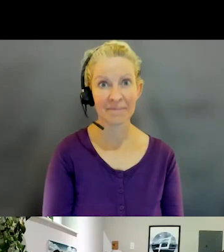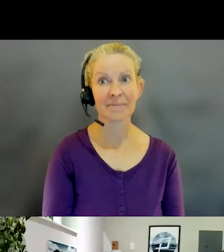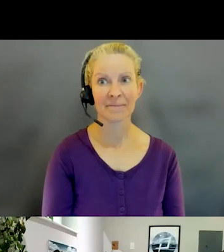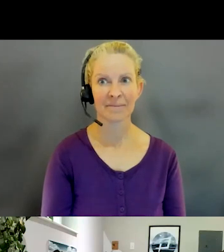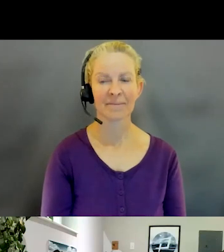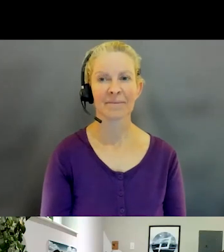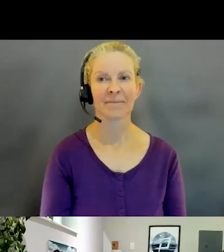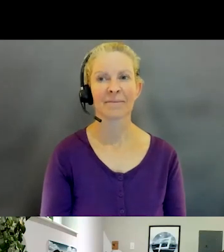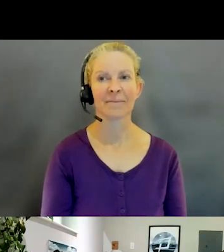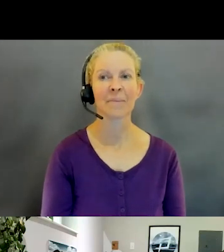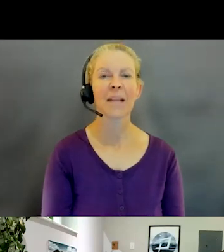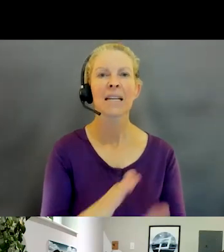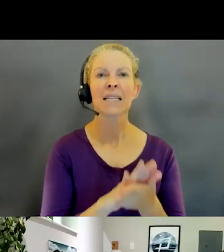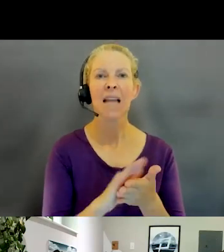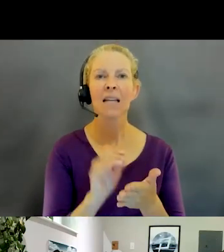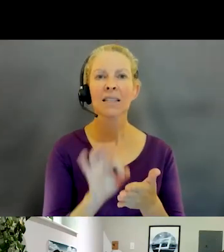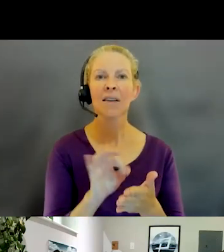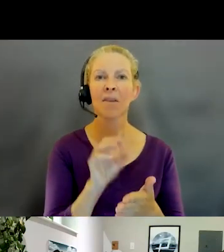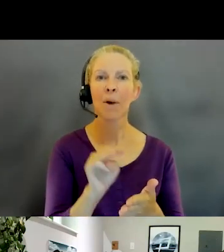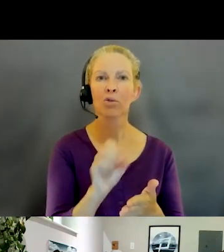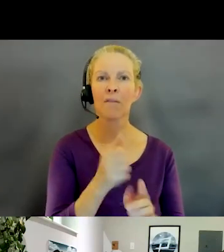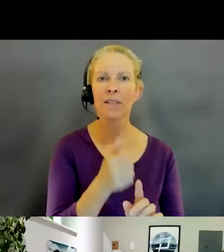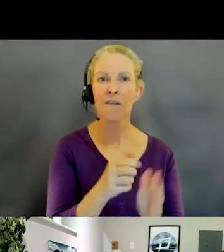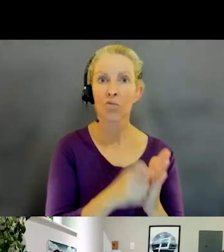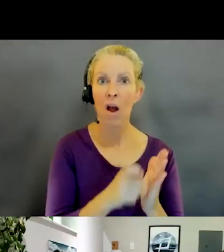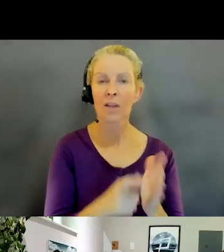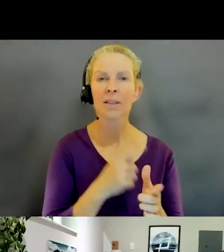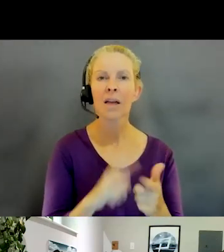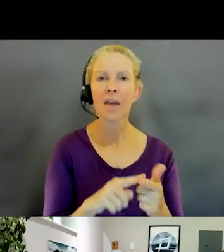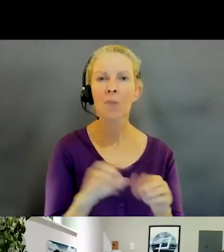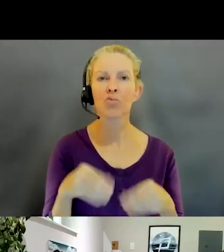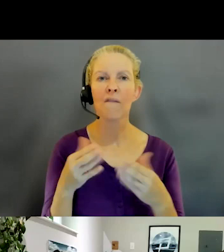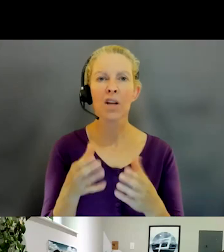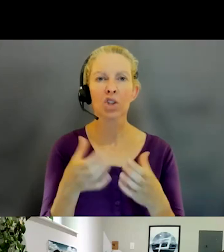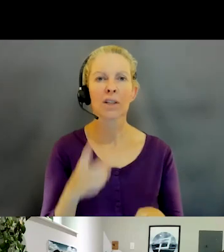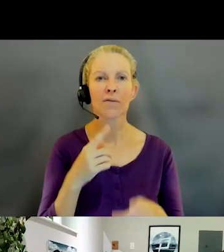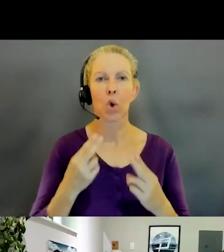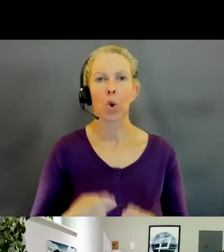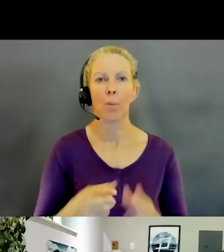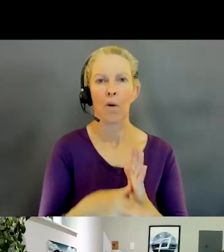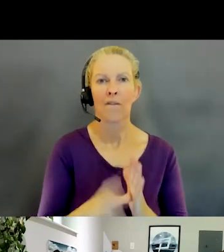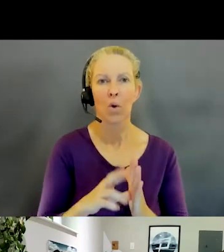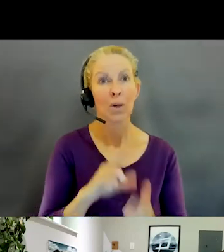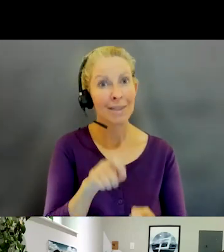that and gives you the chance -- >> Glenda: To review it. Jay: Like what you were talking about, yep. >> Glenda: Exactly, exactly.